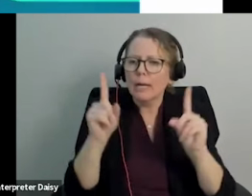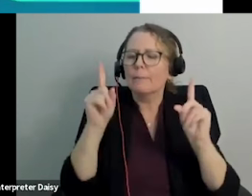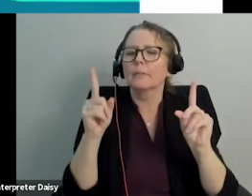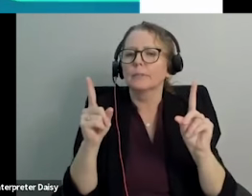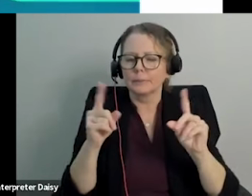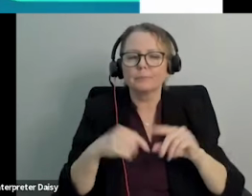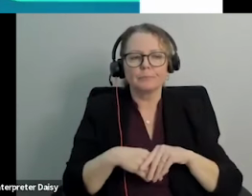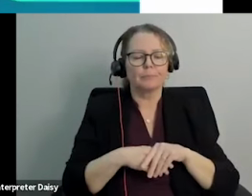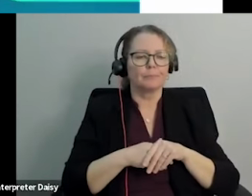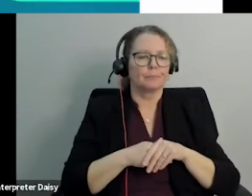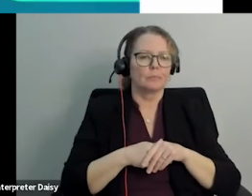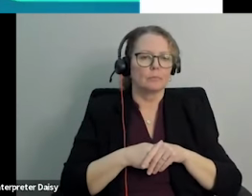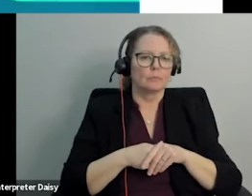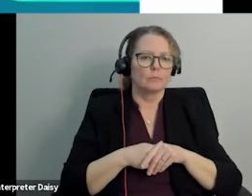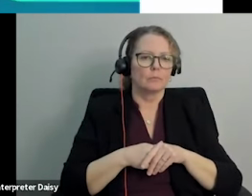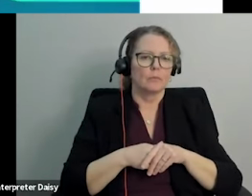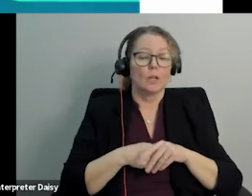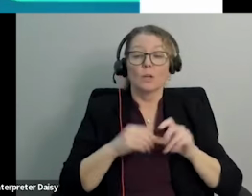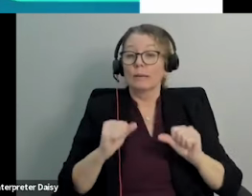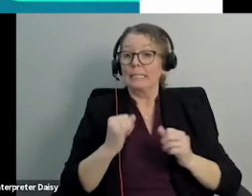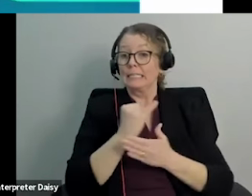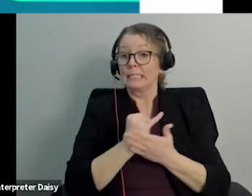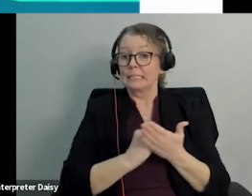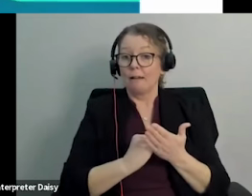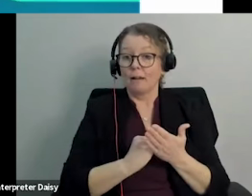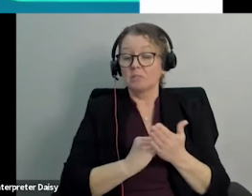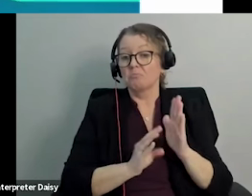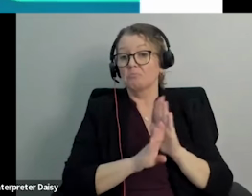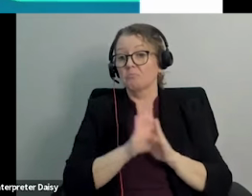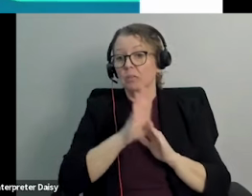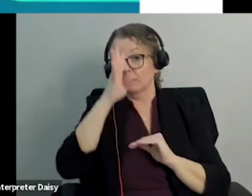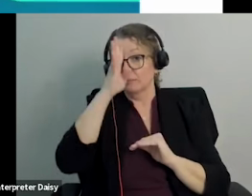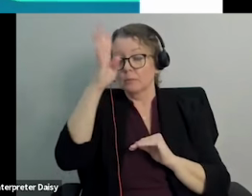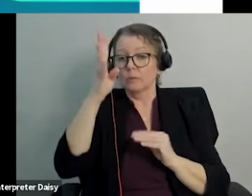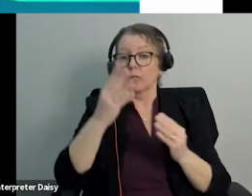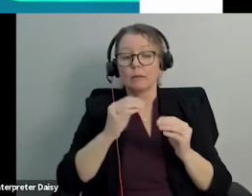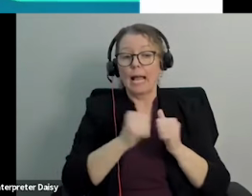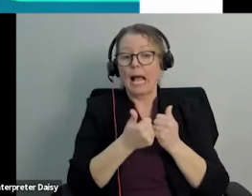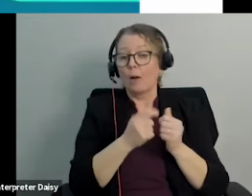Another thing you can do is design and develop a solution by collaborating across teams.